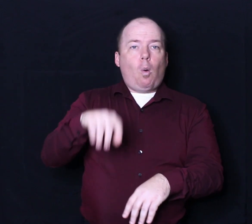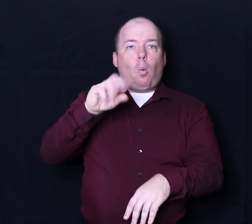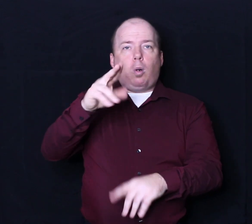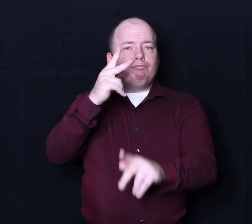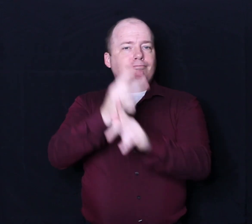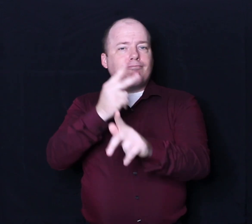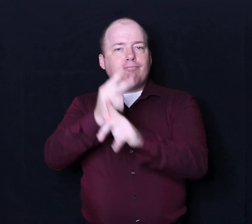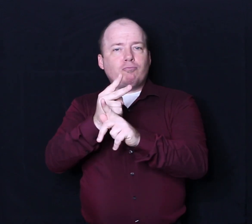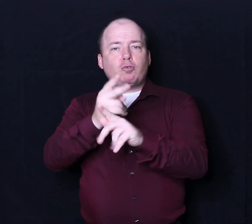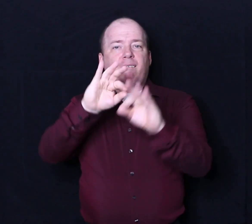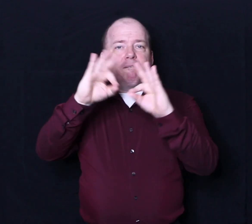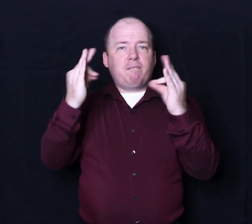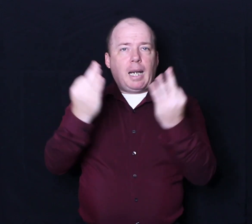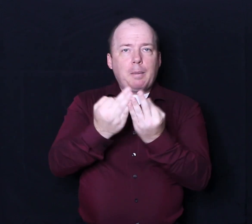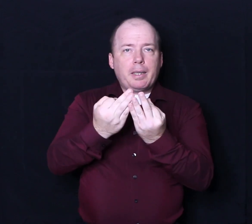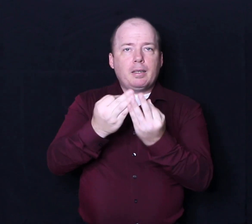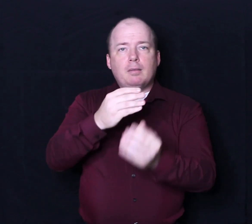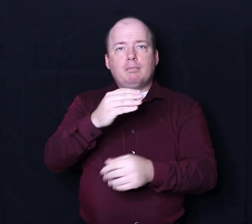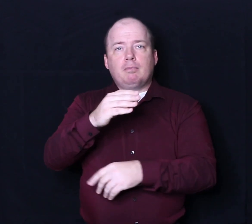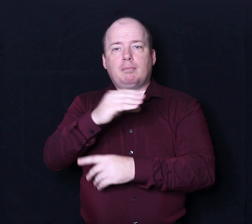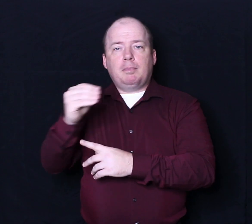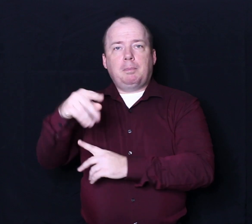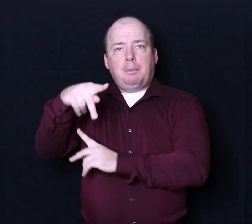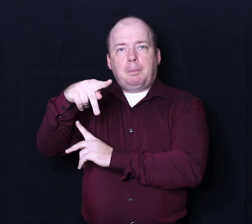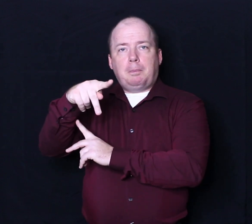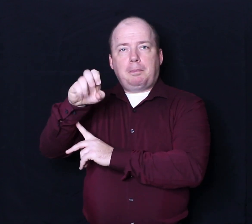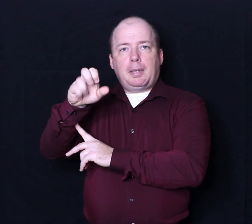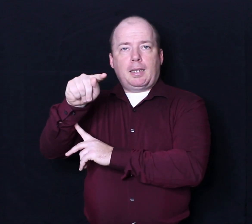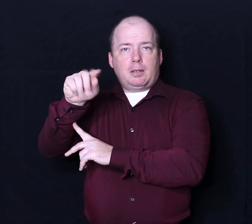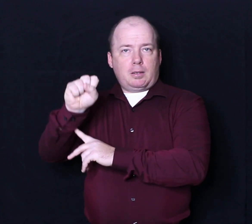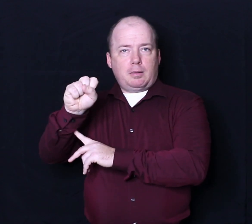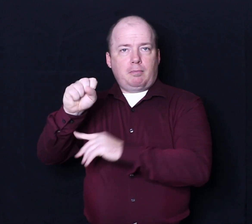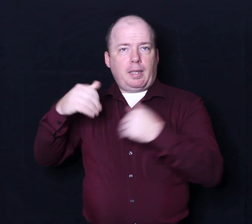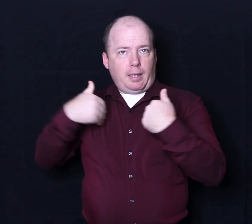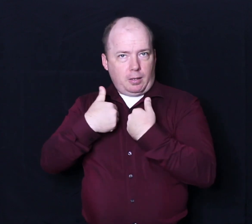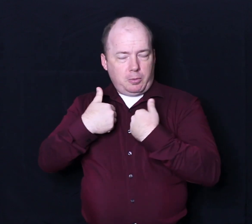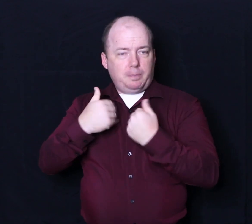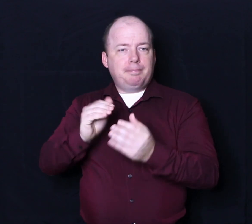or taking care of your family and pets.